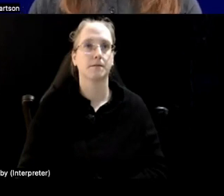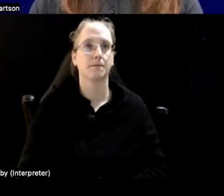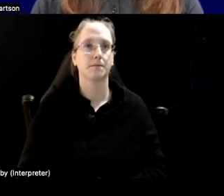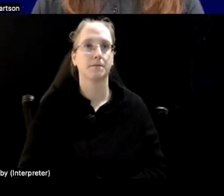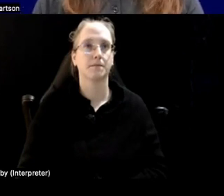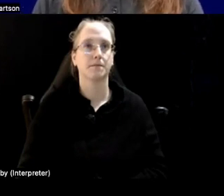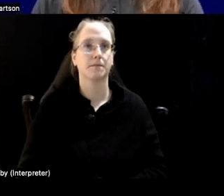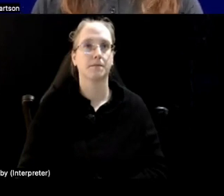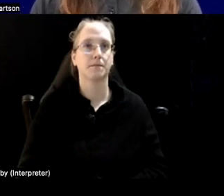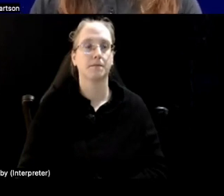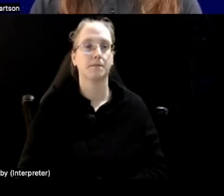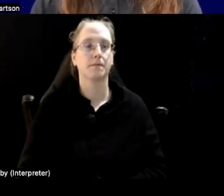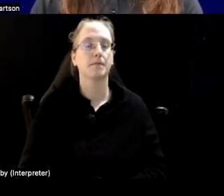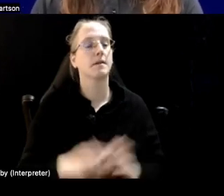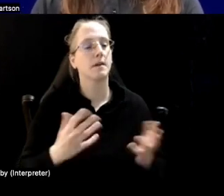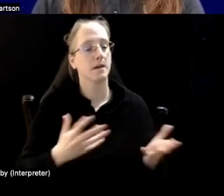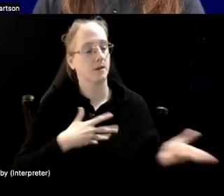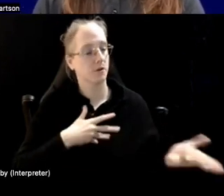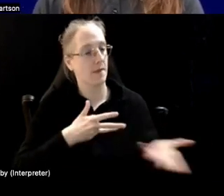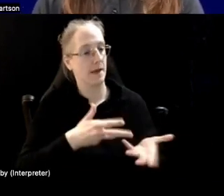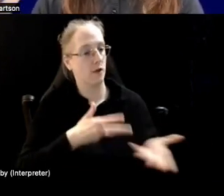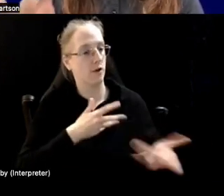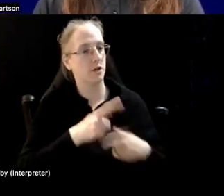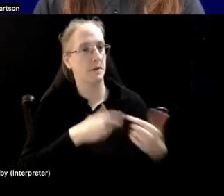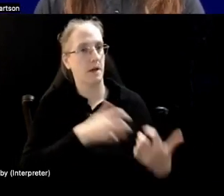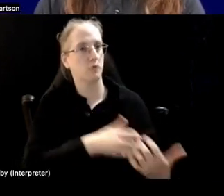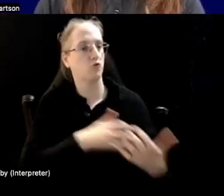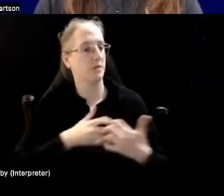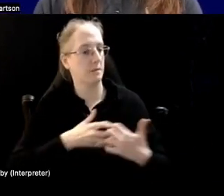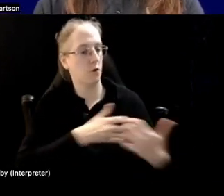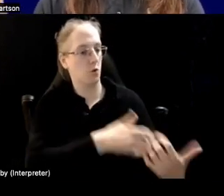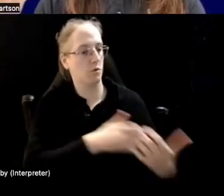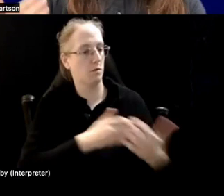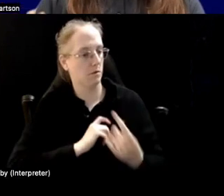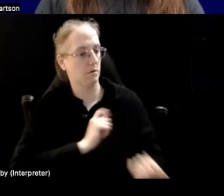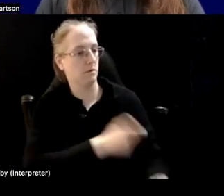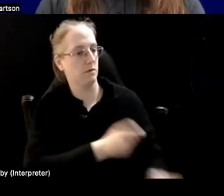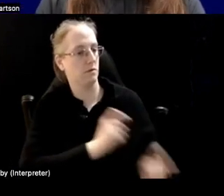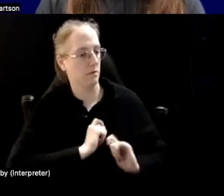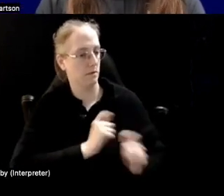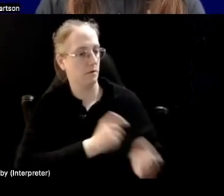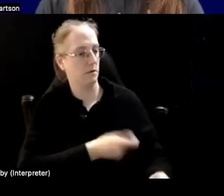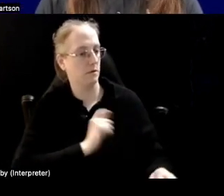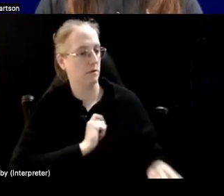So, the interaction becomes reciprocal. There's mutual exchanges, we're equal partners in this